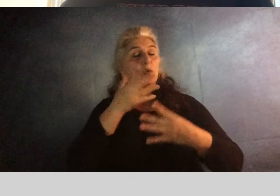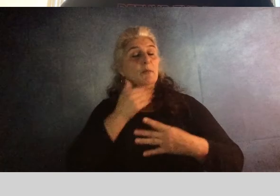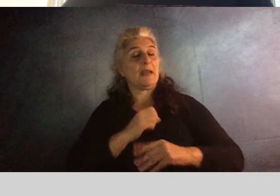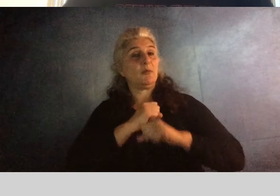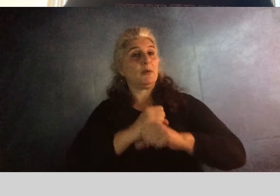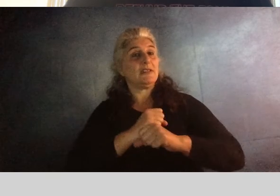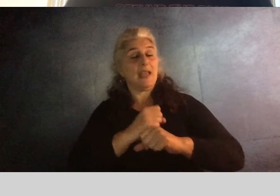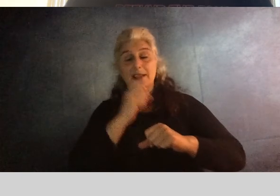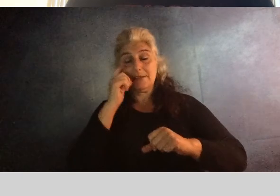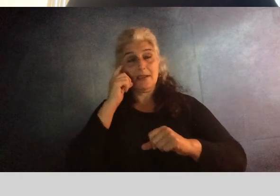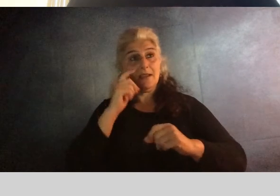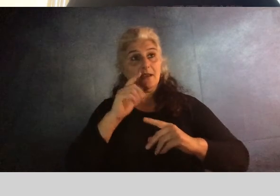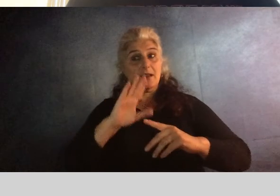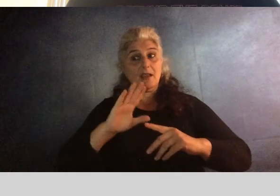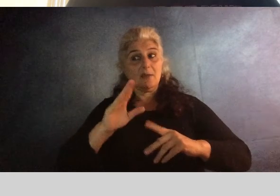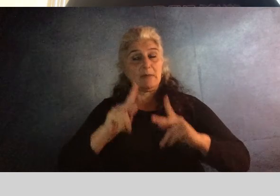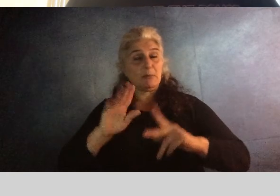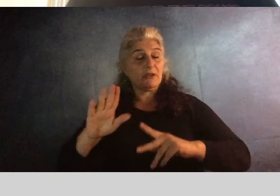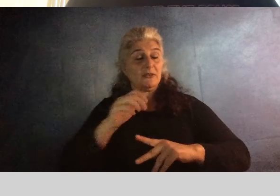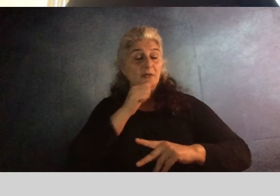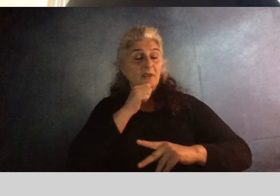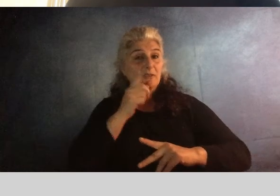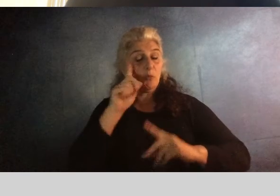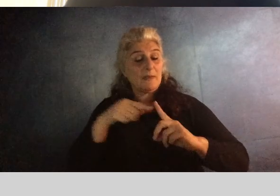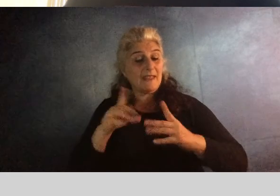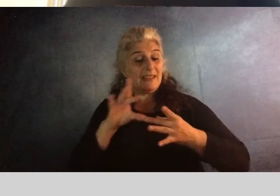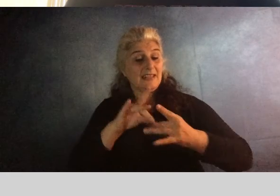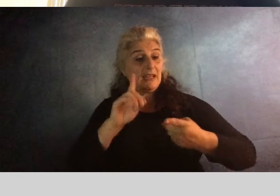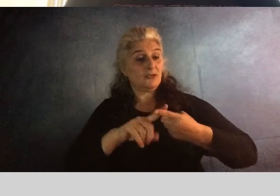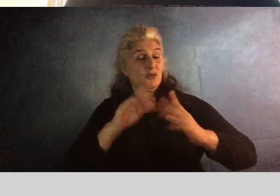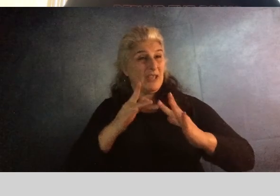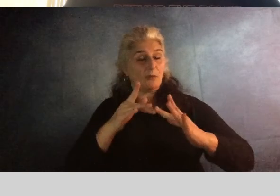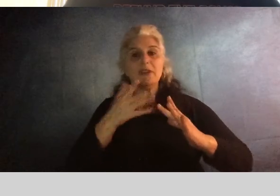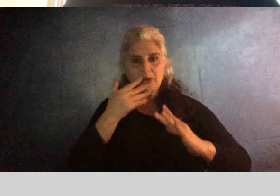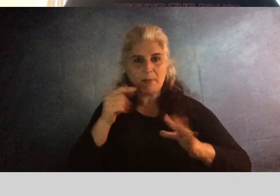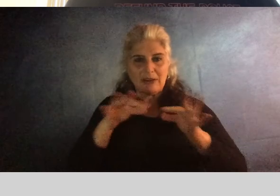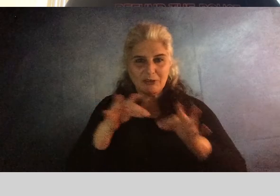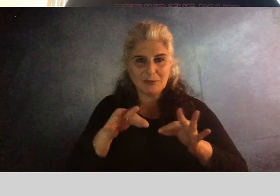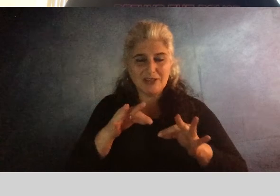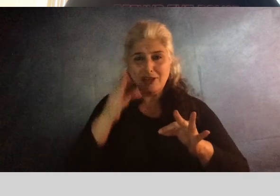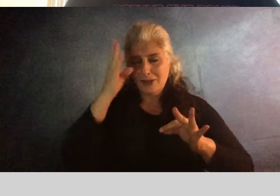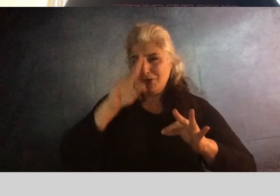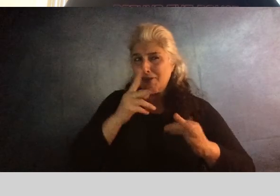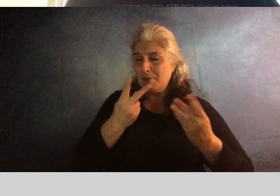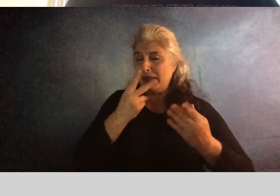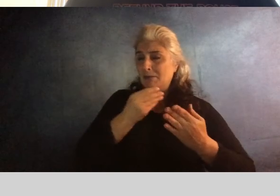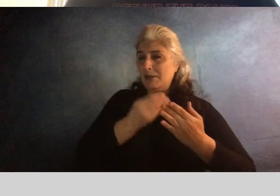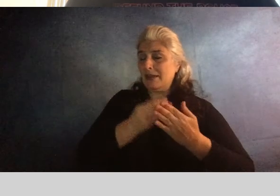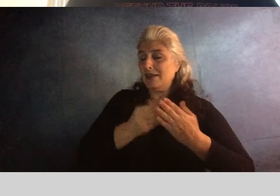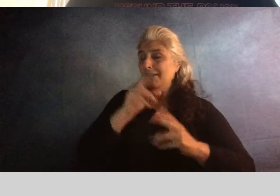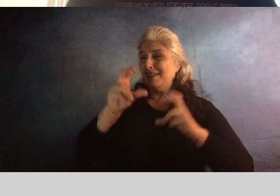their device to new networks" is a better explanation. Funders may not be well-versed in the virtues of your MAC address spoofing project,